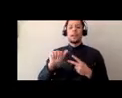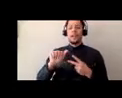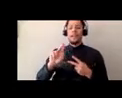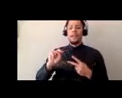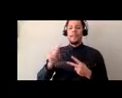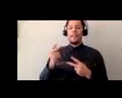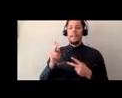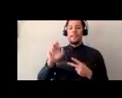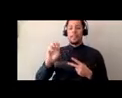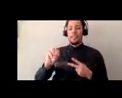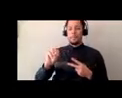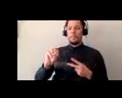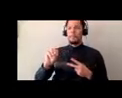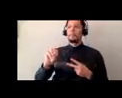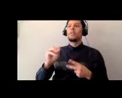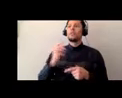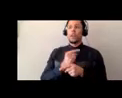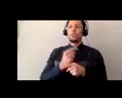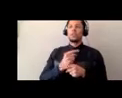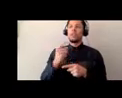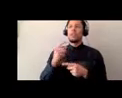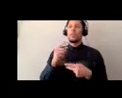So that would be healthcare for Rachel.